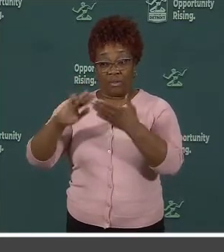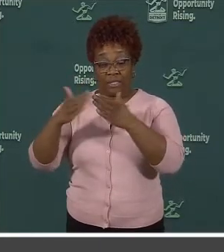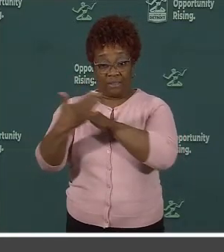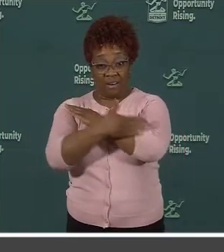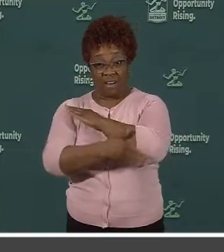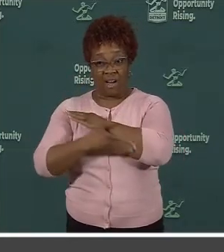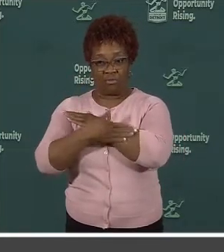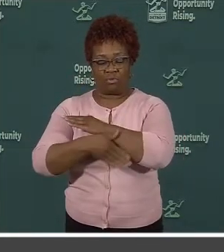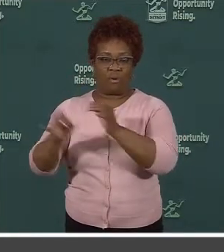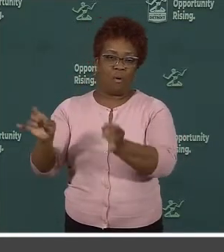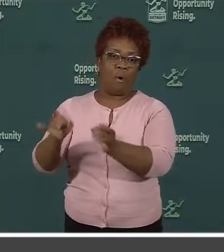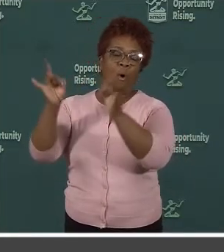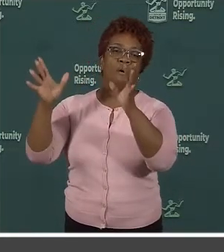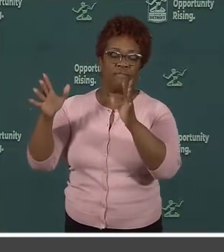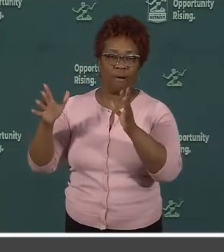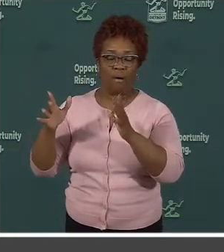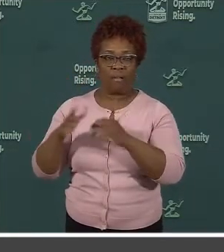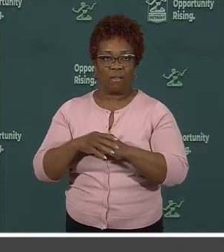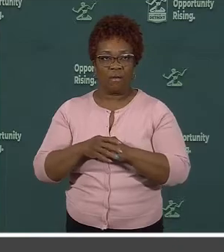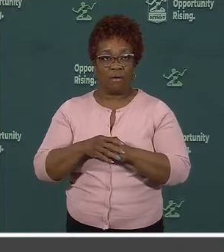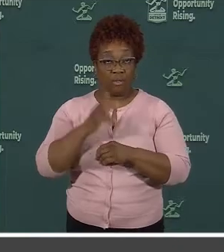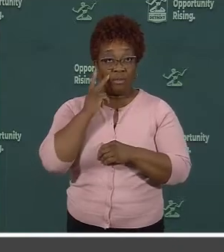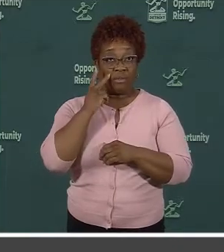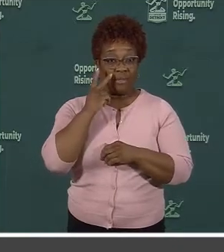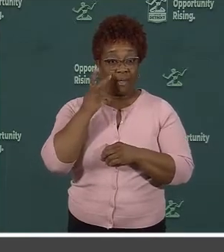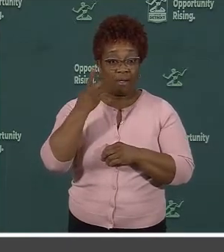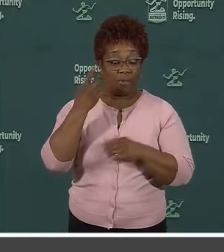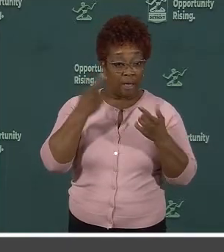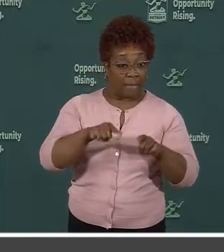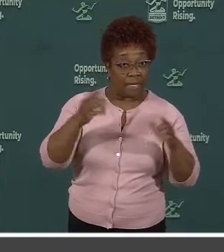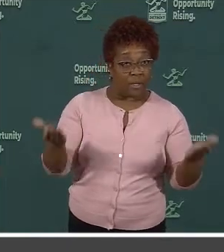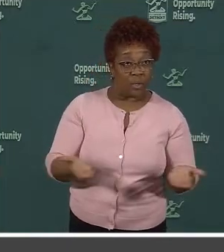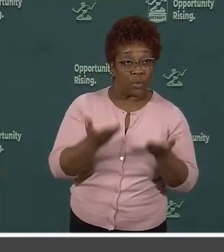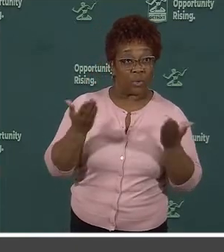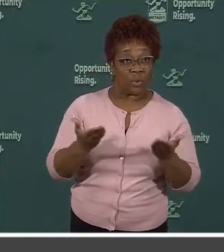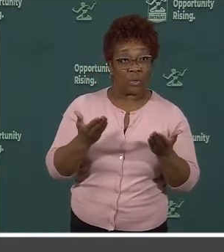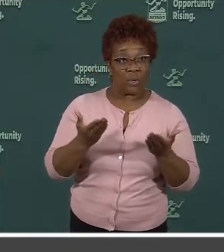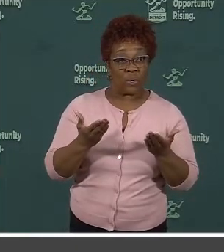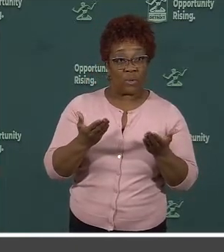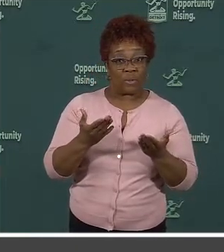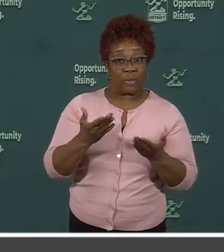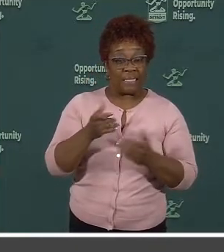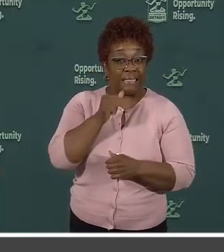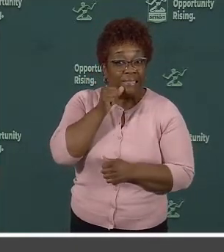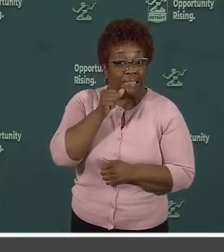FAR IN TWENTY TWENTY TWO THESE ARE THE NUMBERS SINCE THROUGH YESTERDAY HOMICIDES ARE DOWN